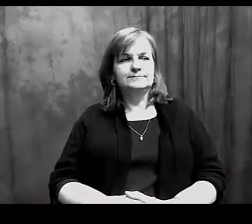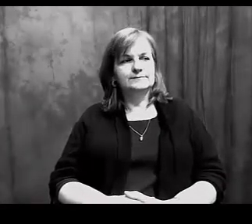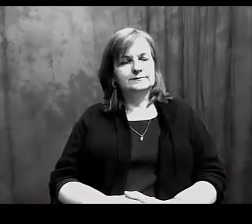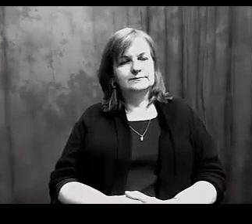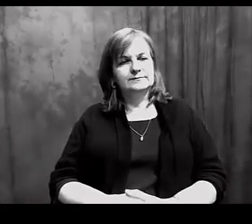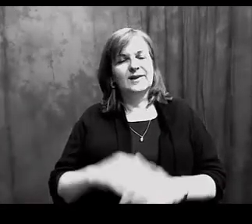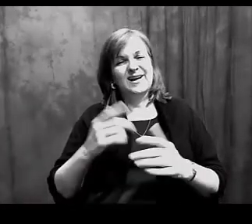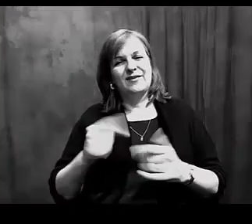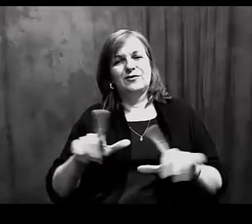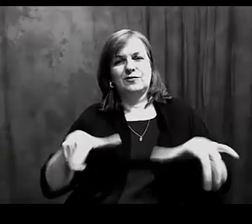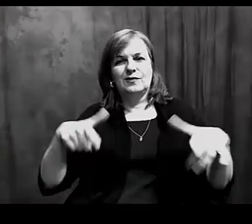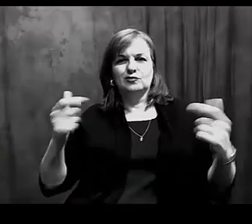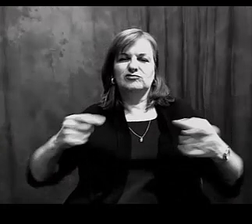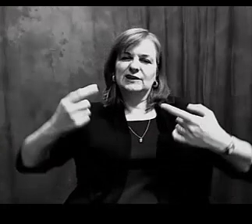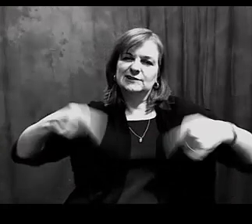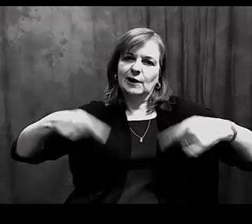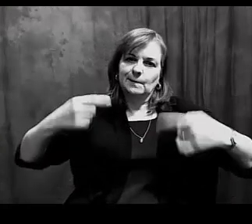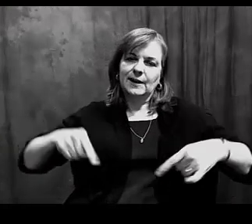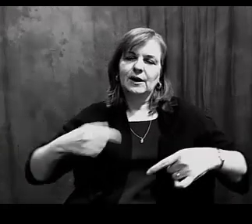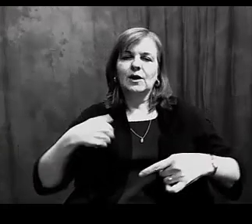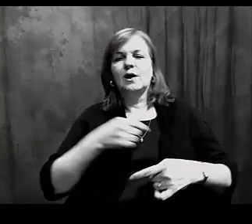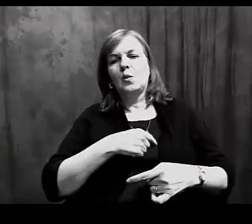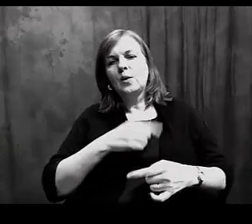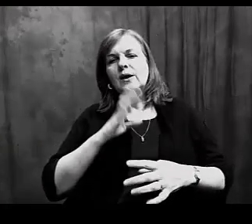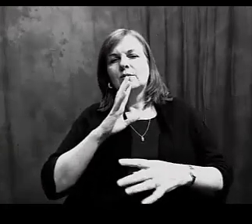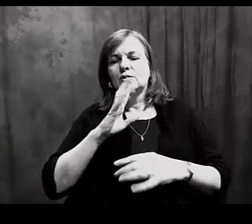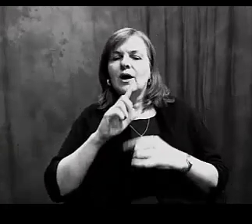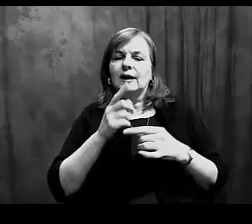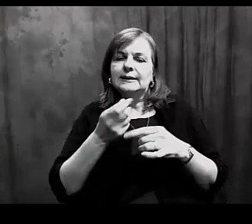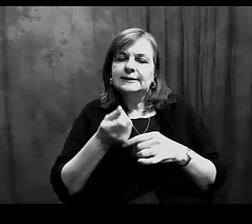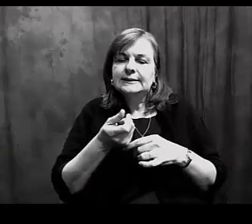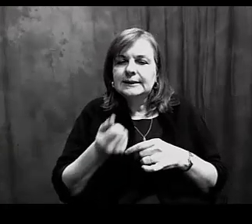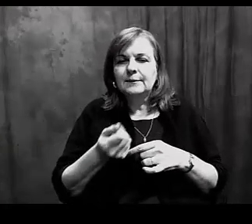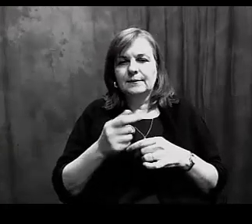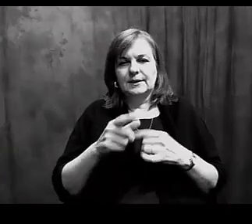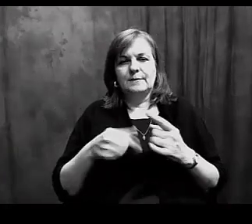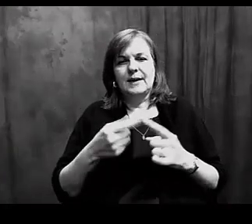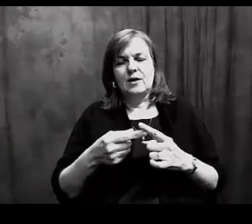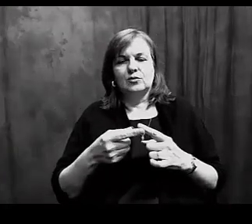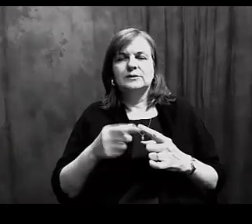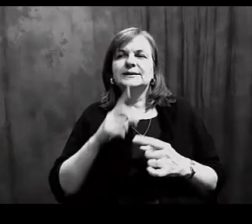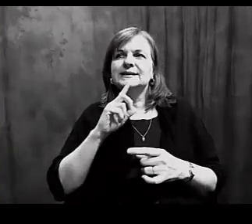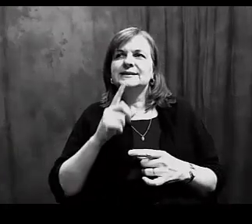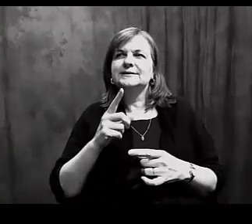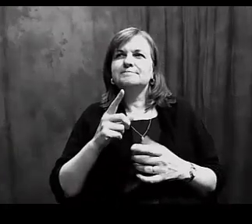so the great debate that we will discuss in minor detail